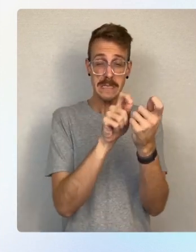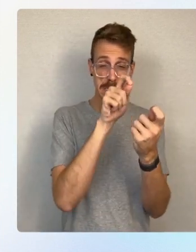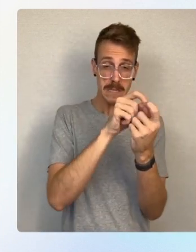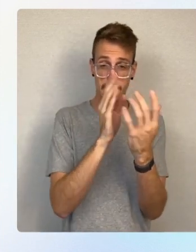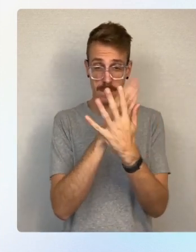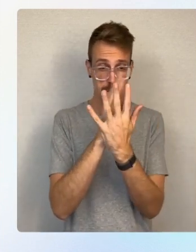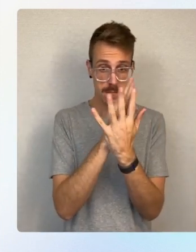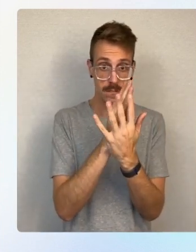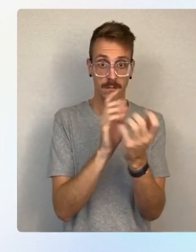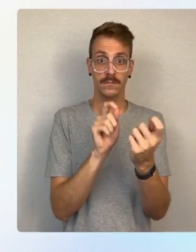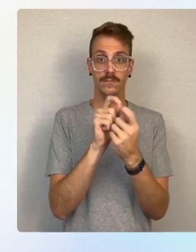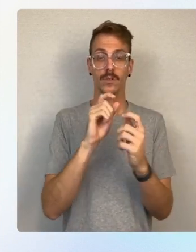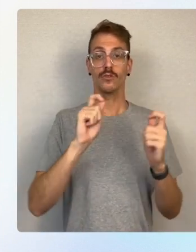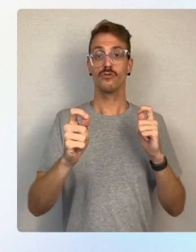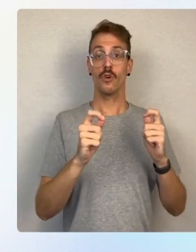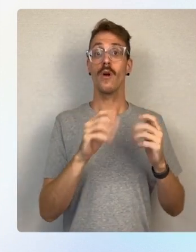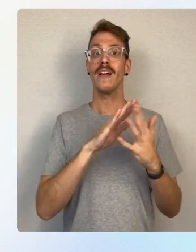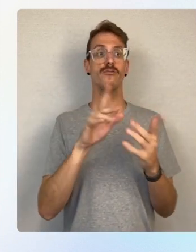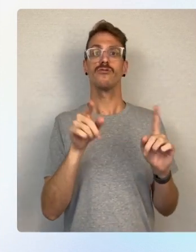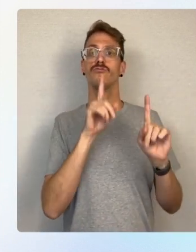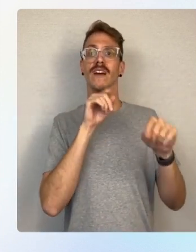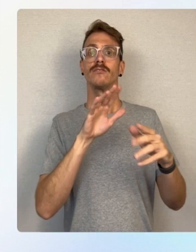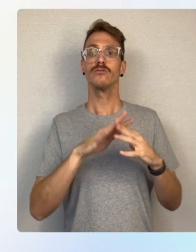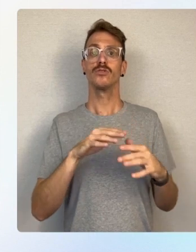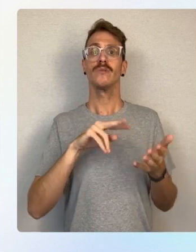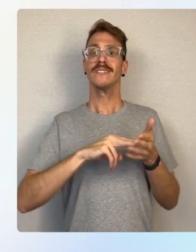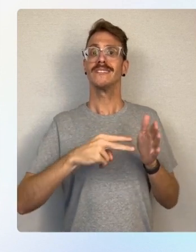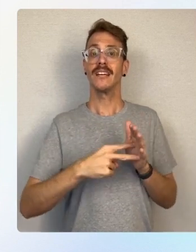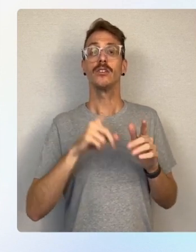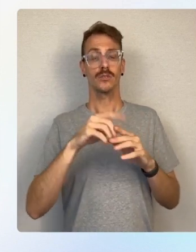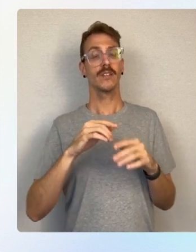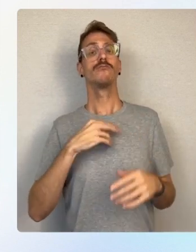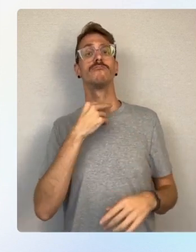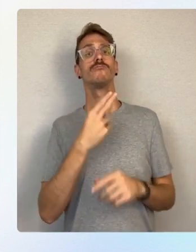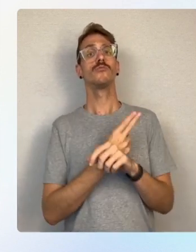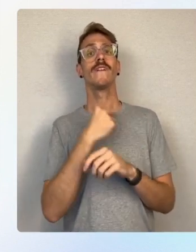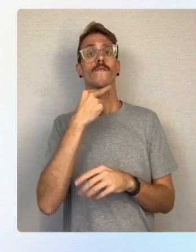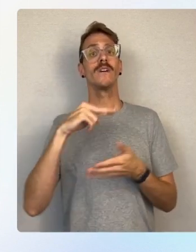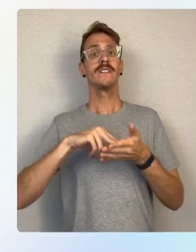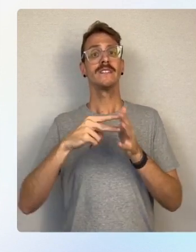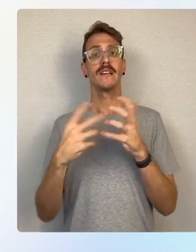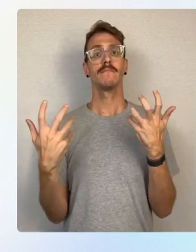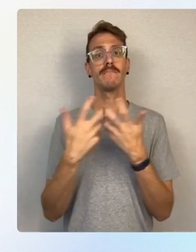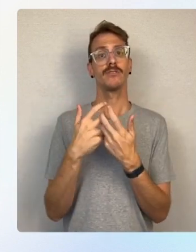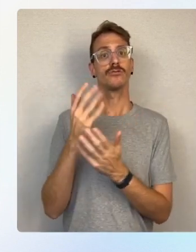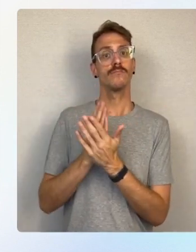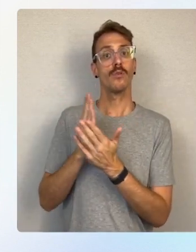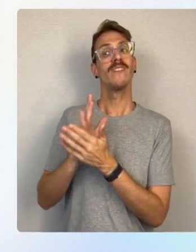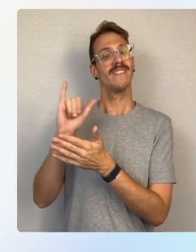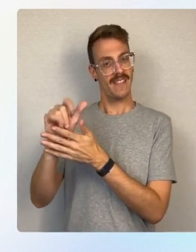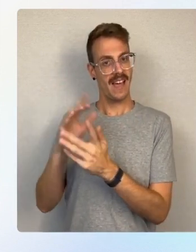If you don't need fine-grained control and are simply reacting to intents, you can use a Voice Intent Matcher component instead.